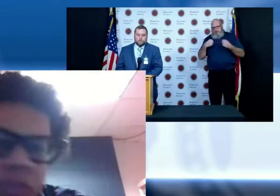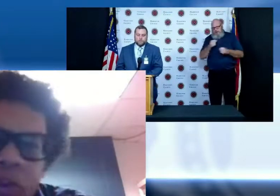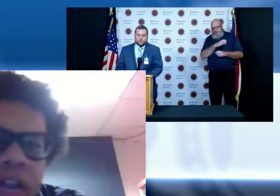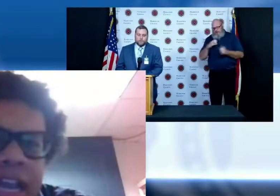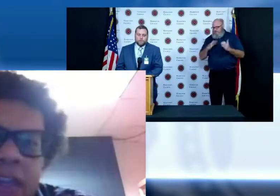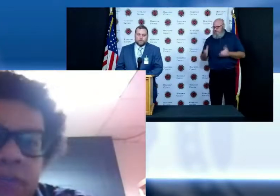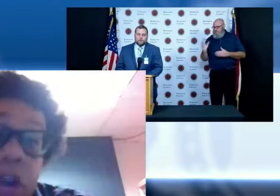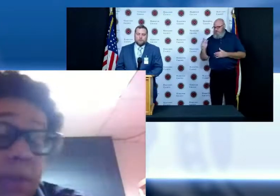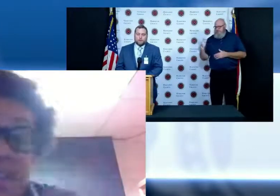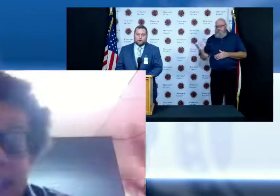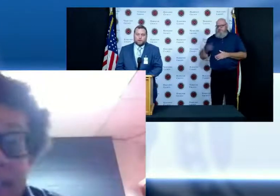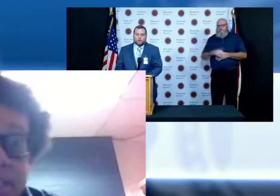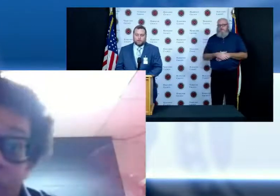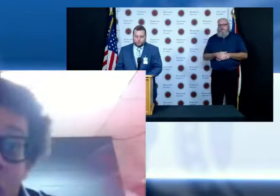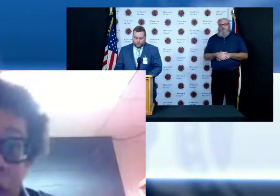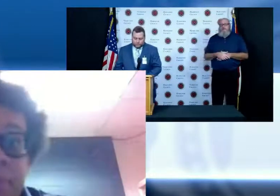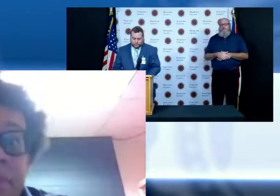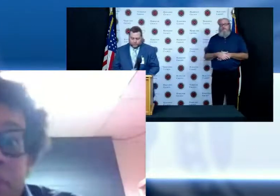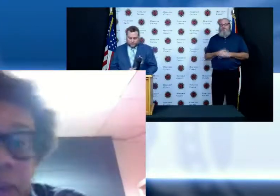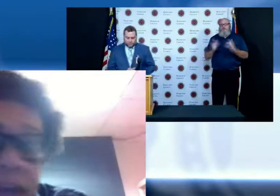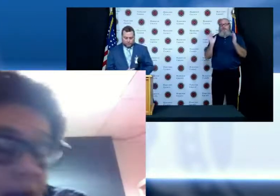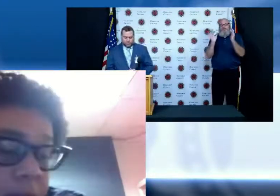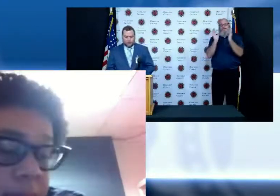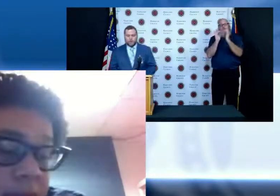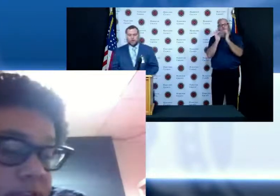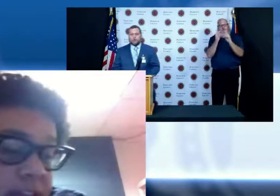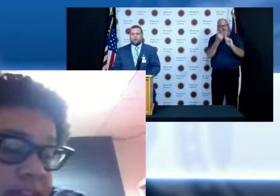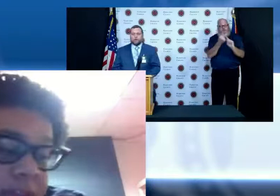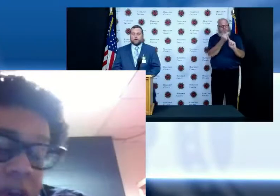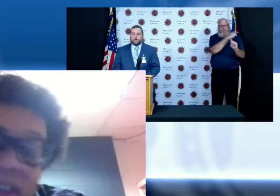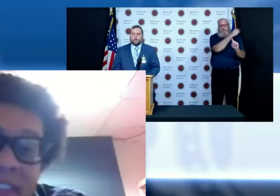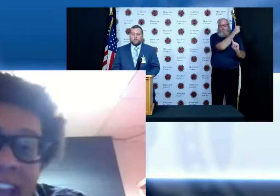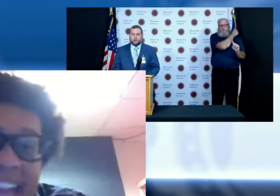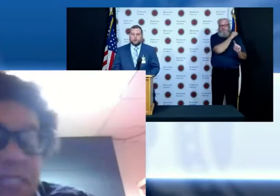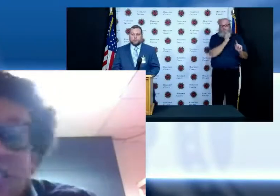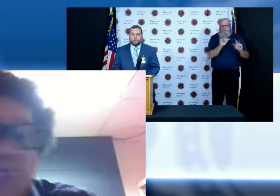wondering if you know because cases have gone up this week have you guys been noticing any specific